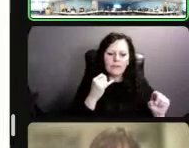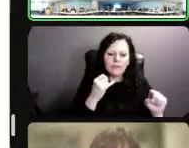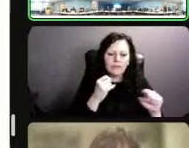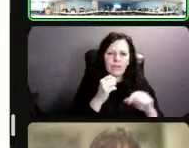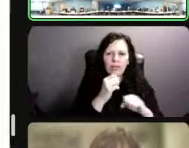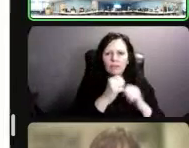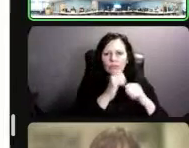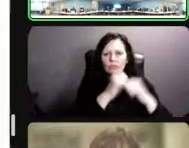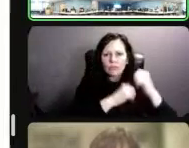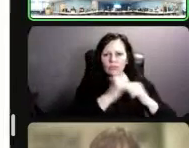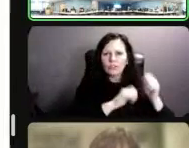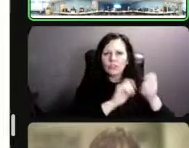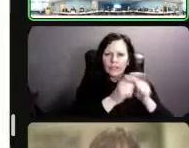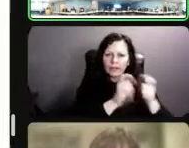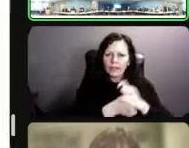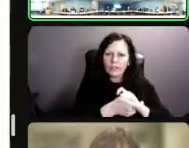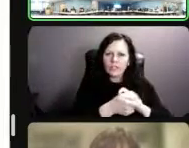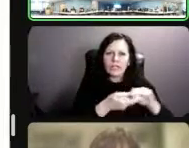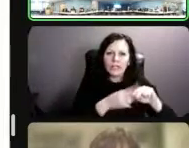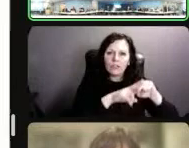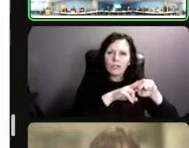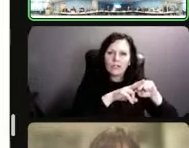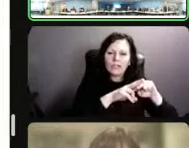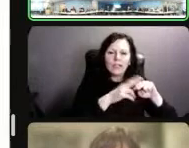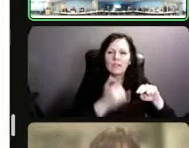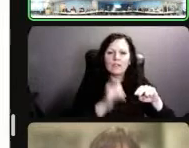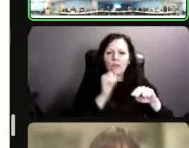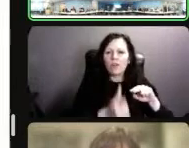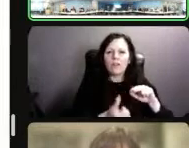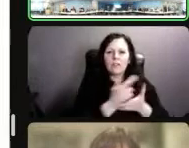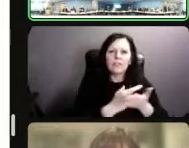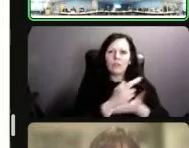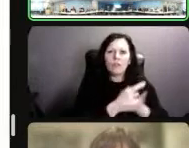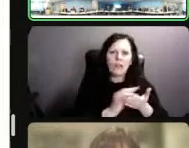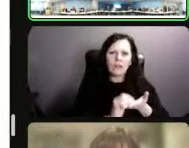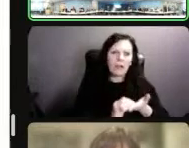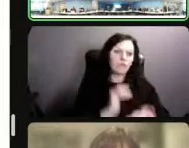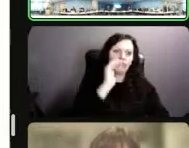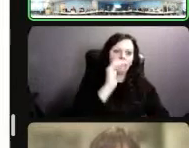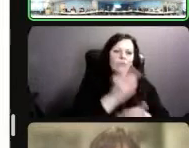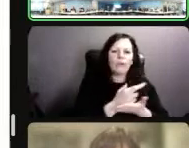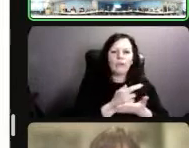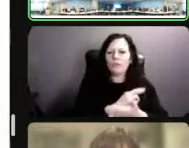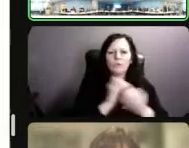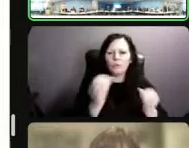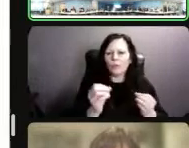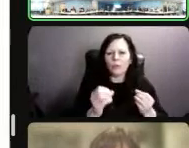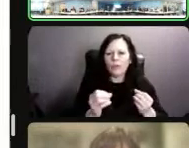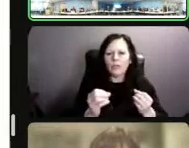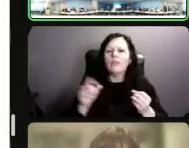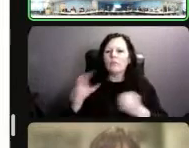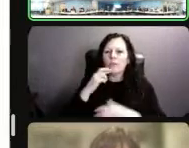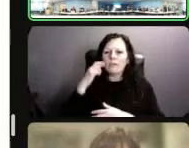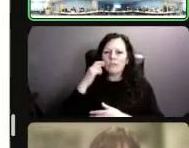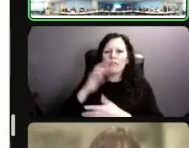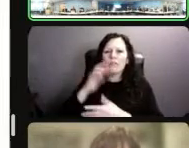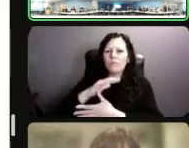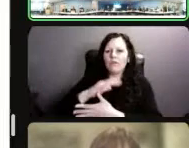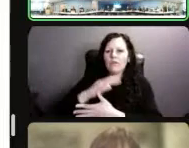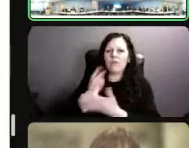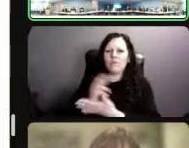PORTION OF ACCOUNTS.